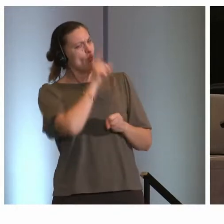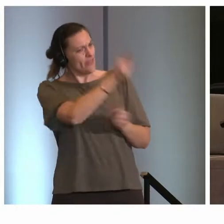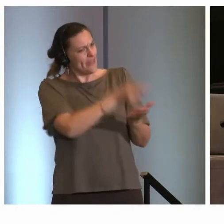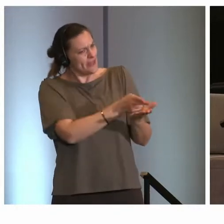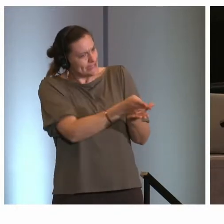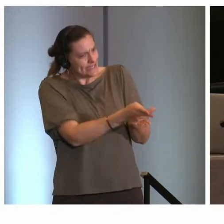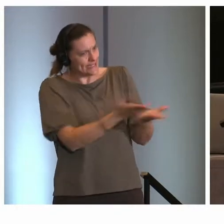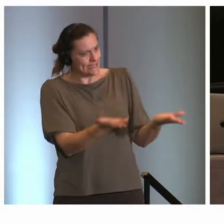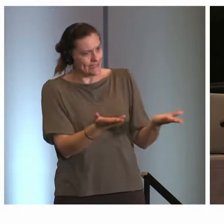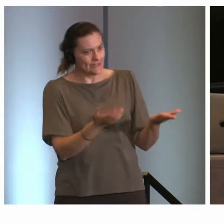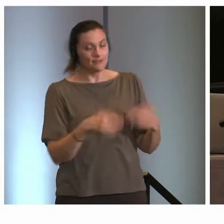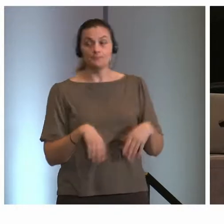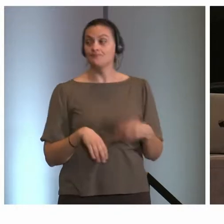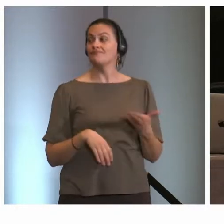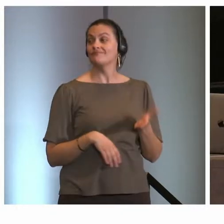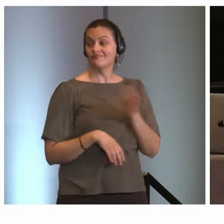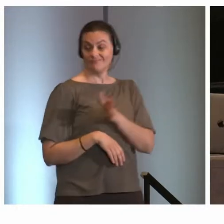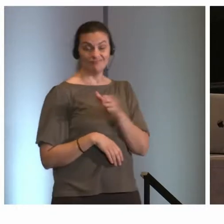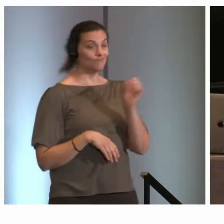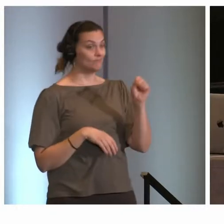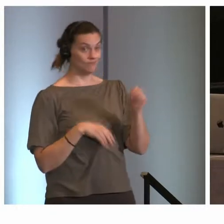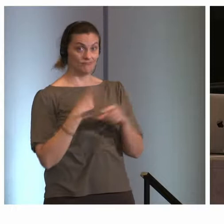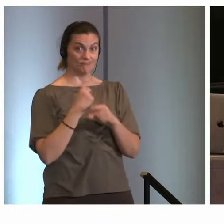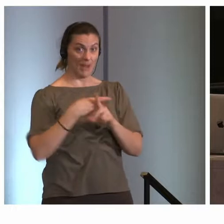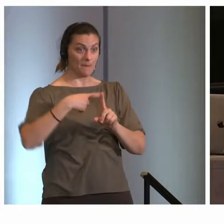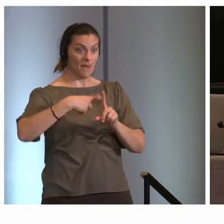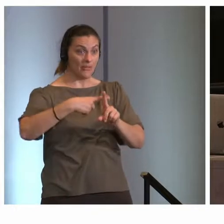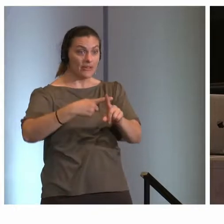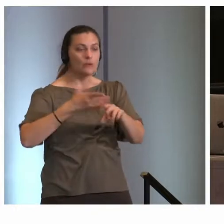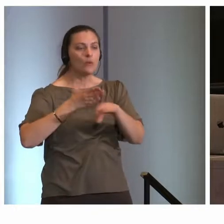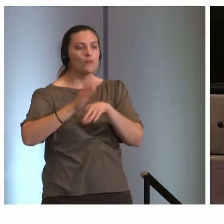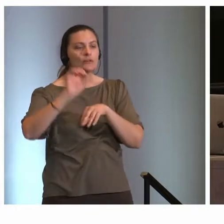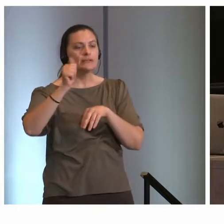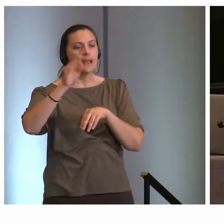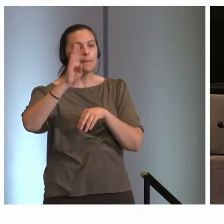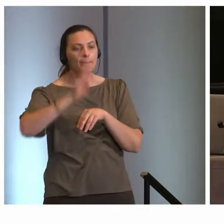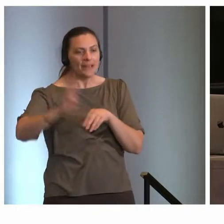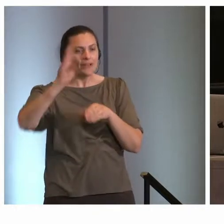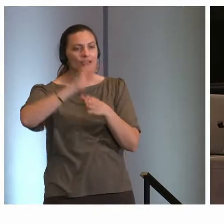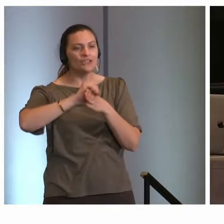television, and film. -- Danny Woodburn: Right.